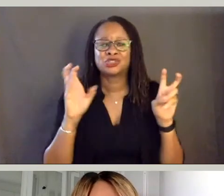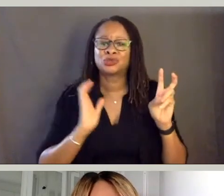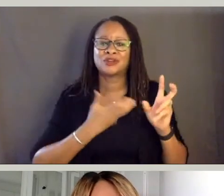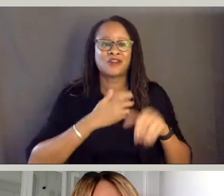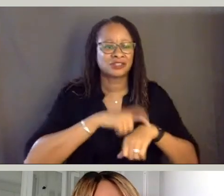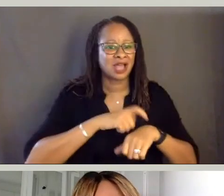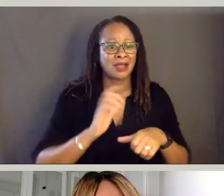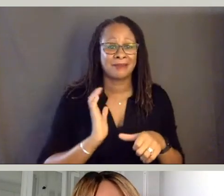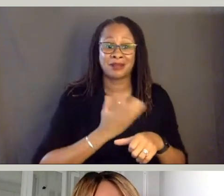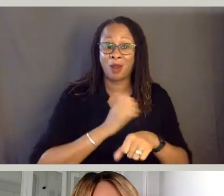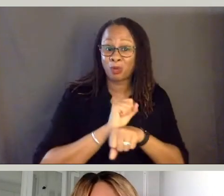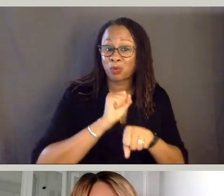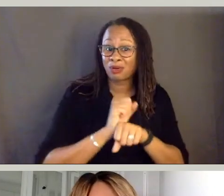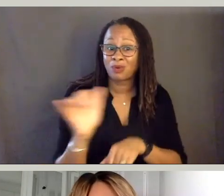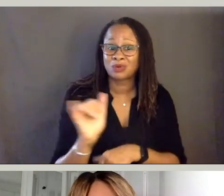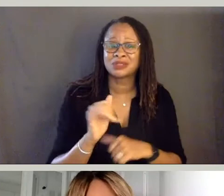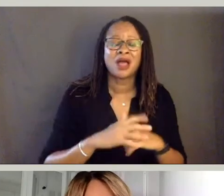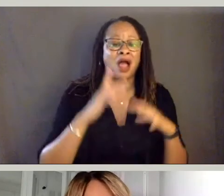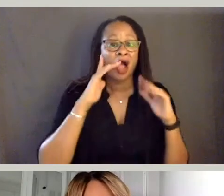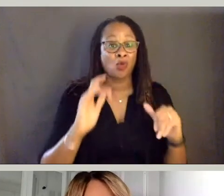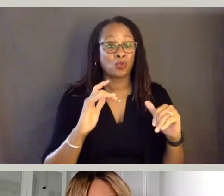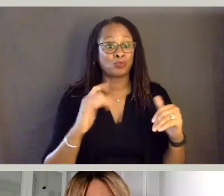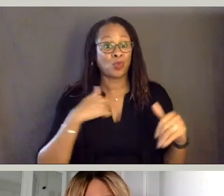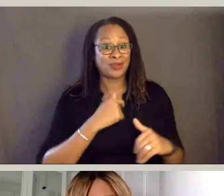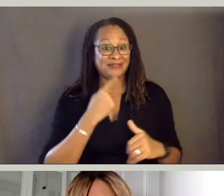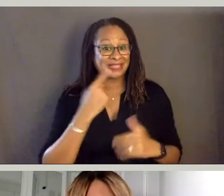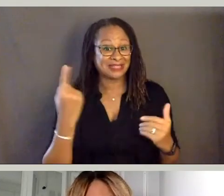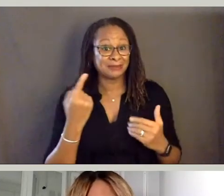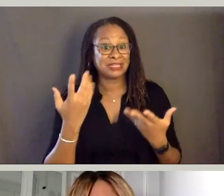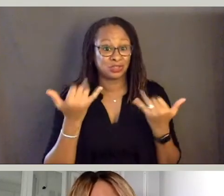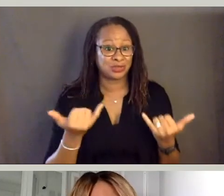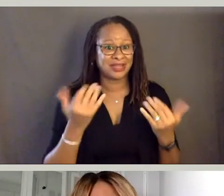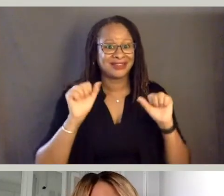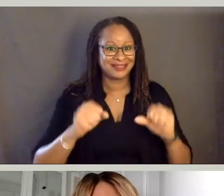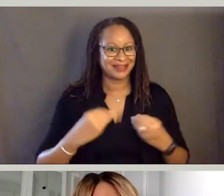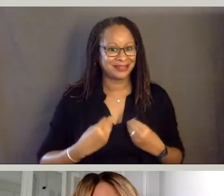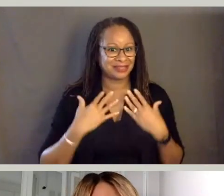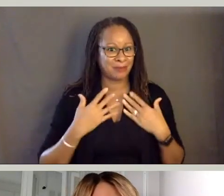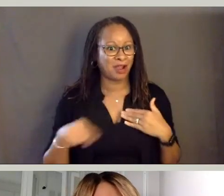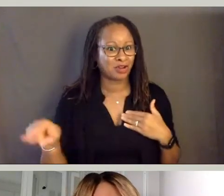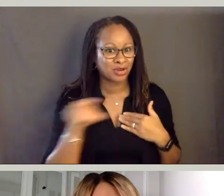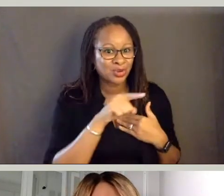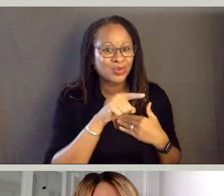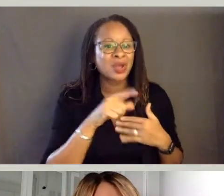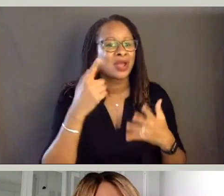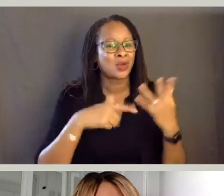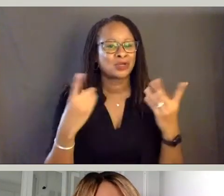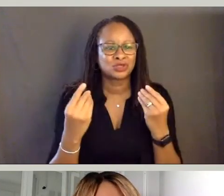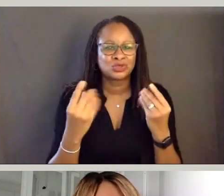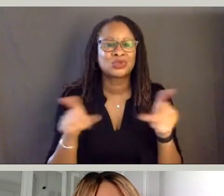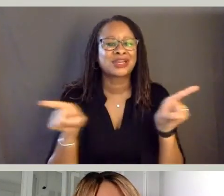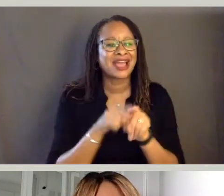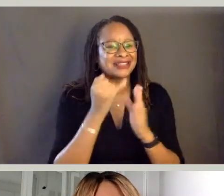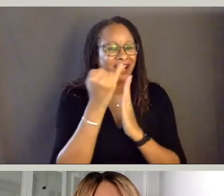And I hope that we've said something today that can inspire you in what you're doing as artists,